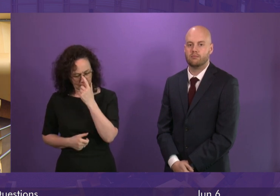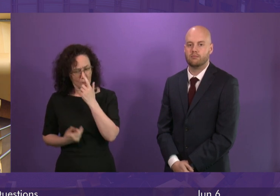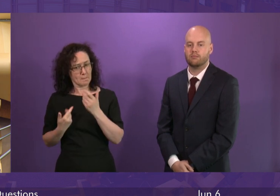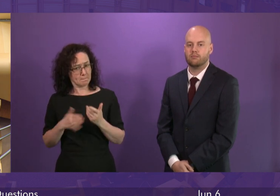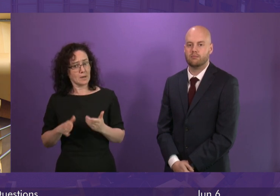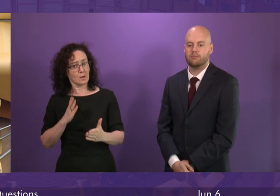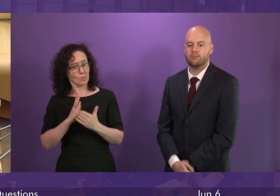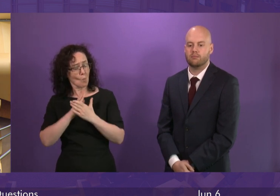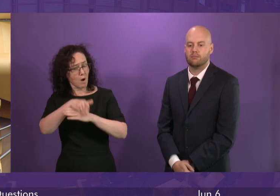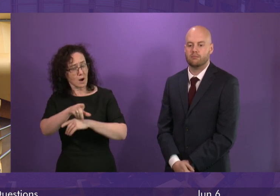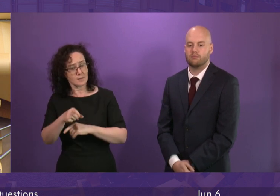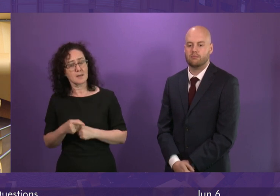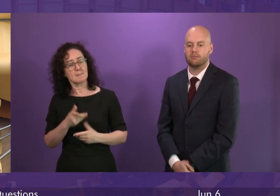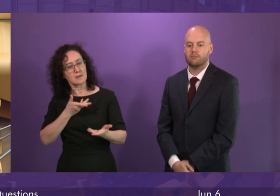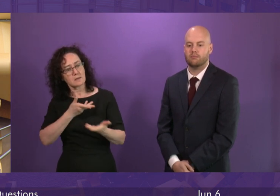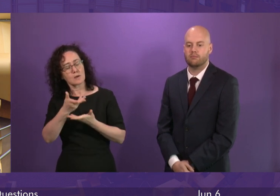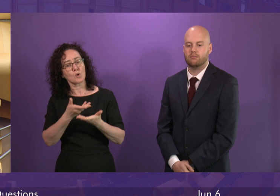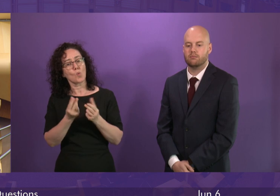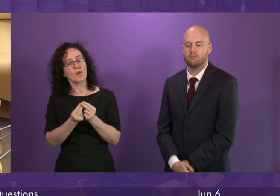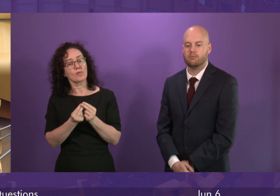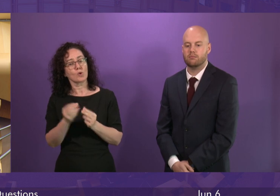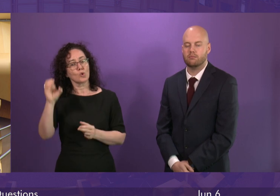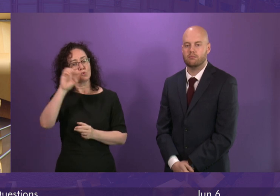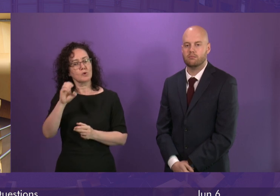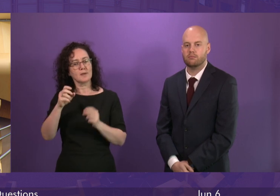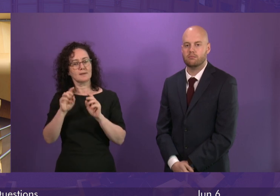have been in discussion with the European Commission to explore resolutions to the audit